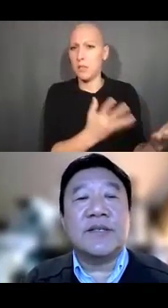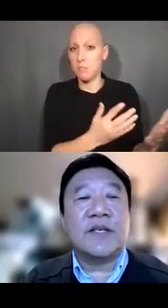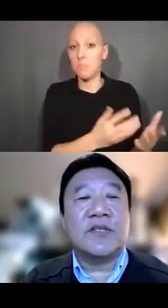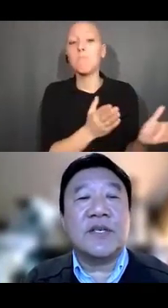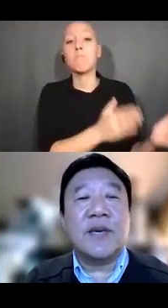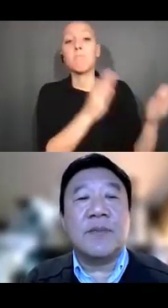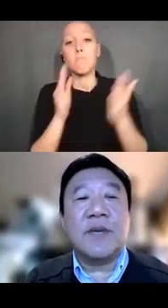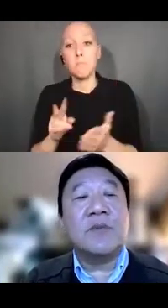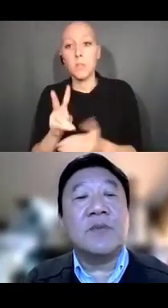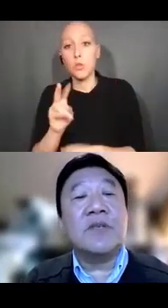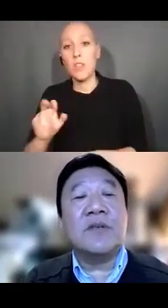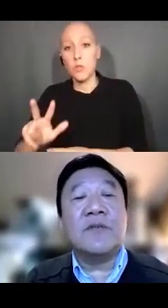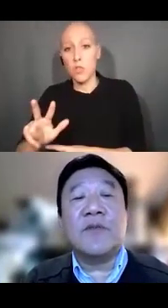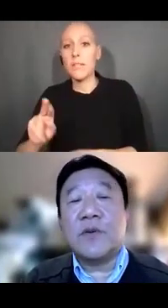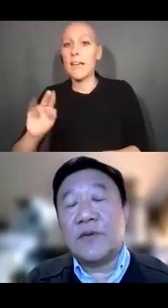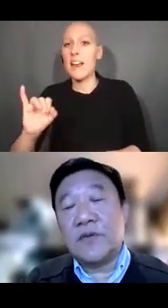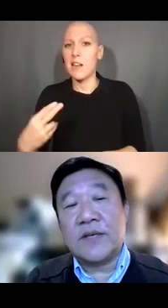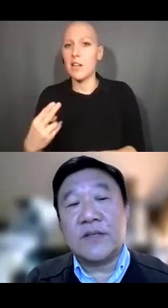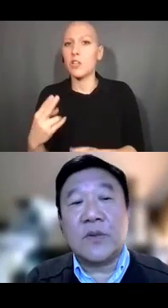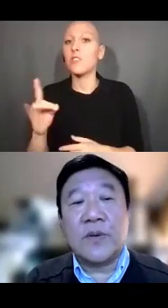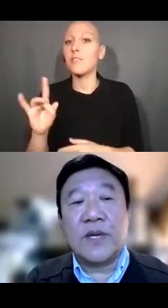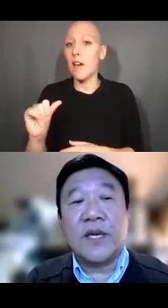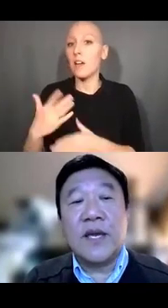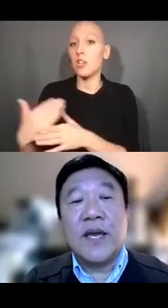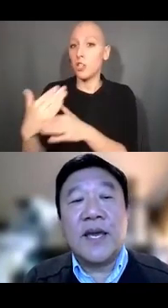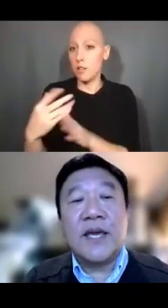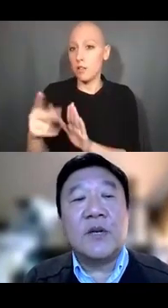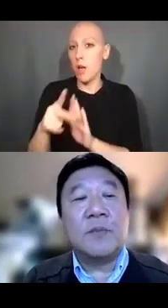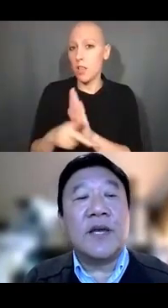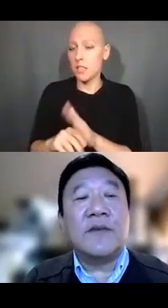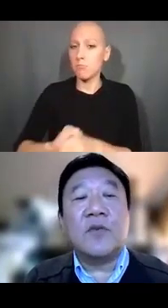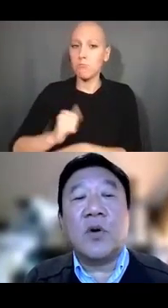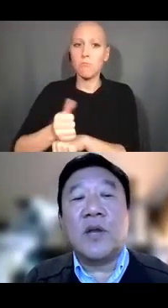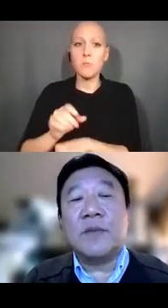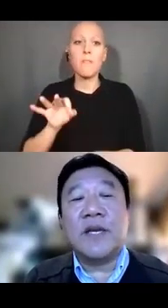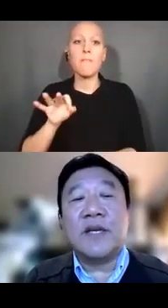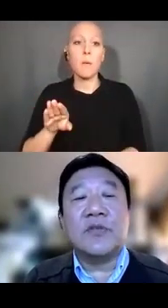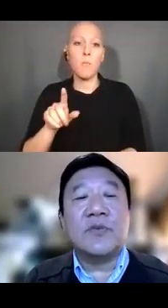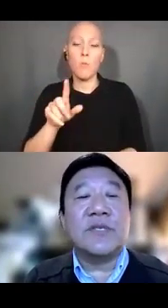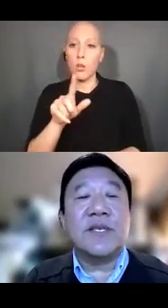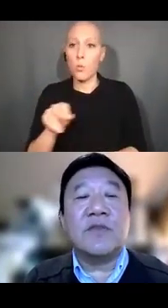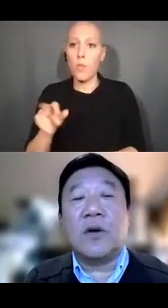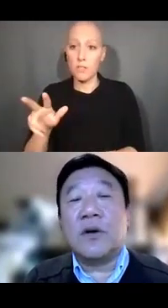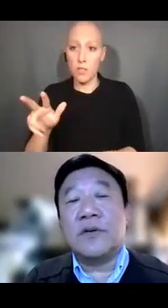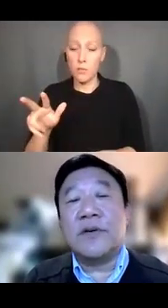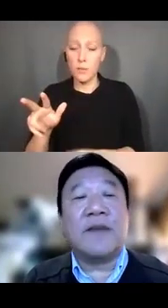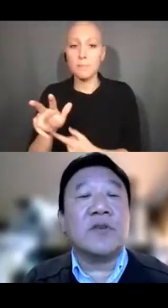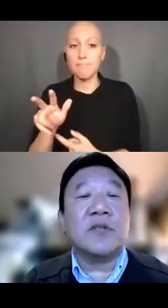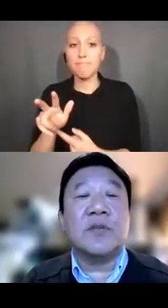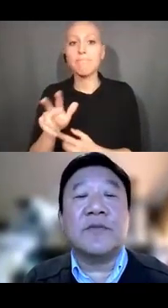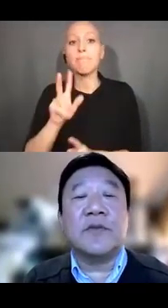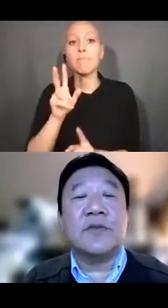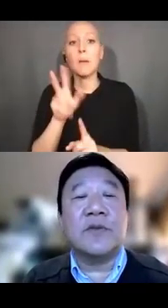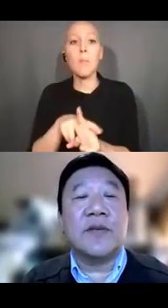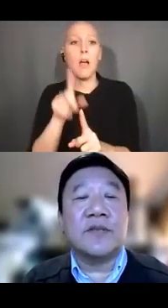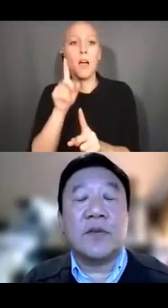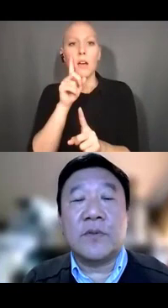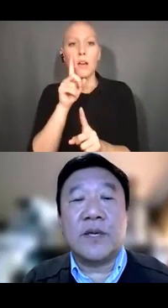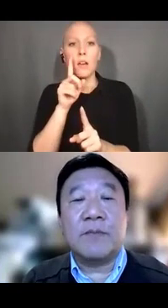actually came out, it was issued in February 2003, and it applied for all applications received on or after October 1st, 2003.